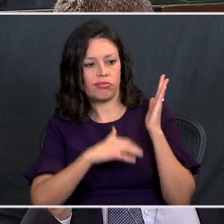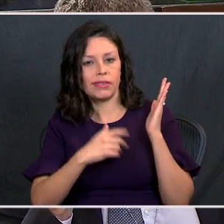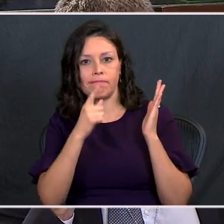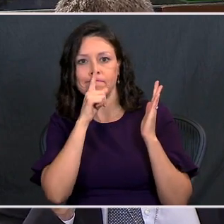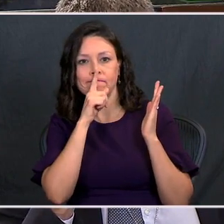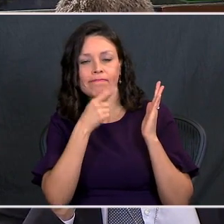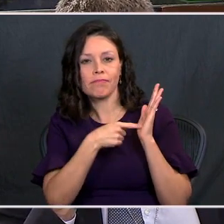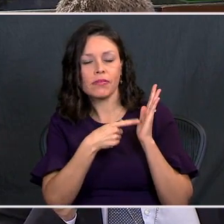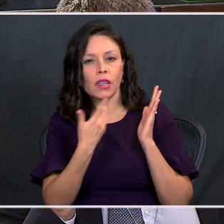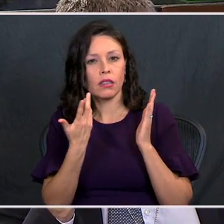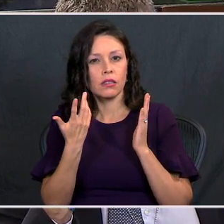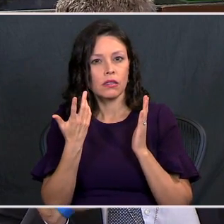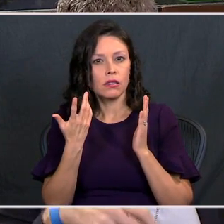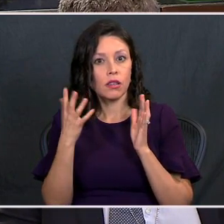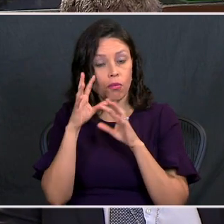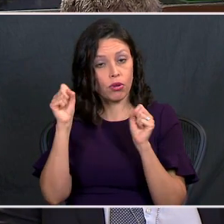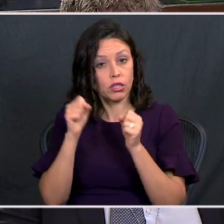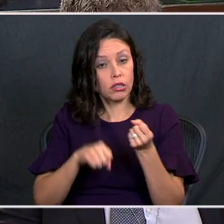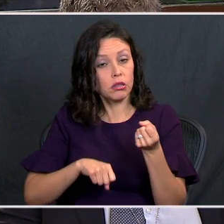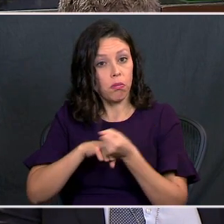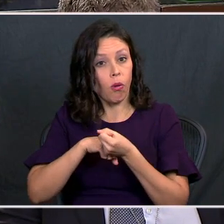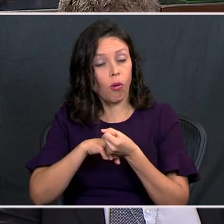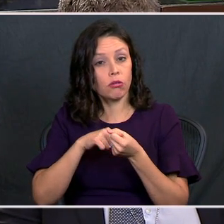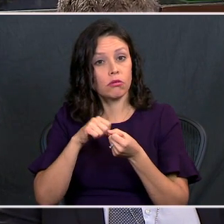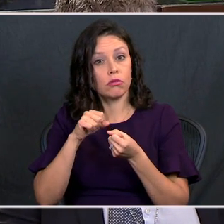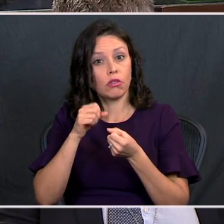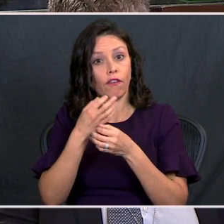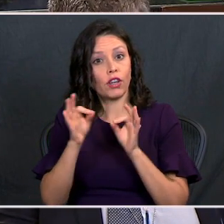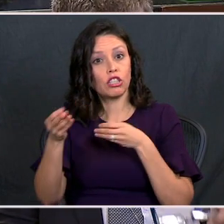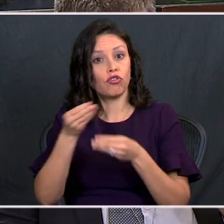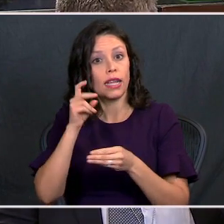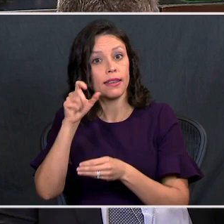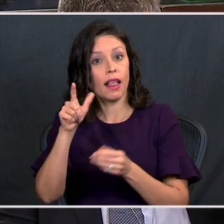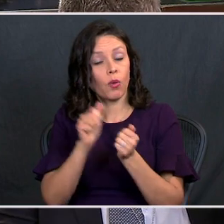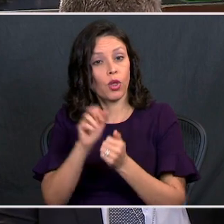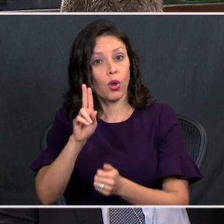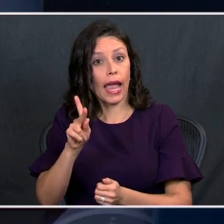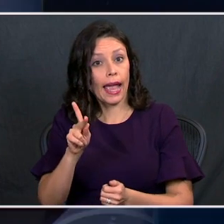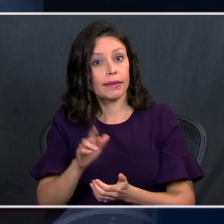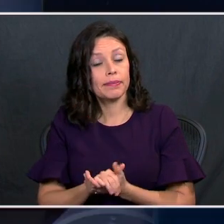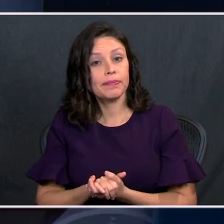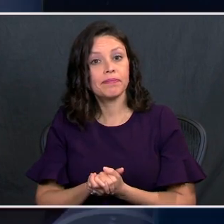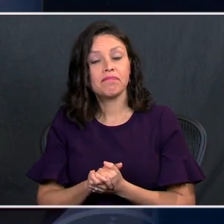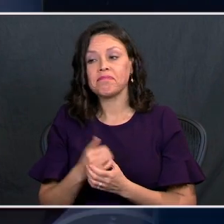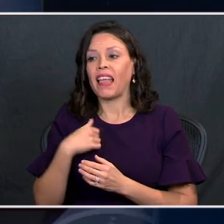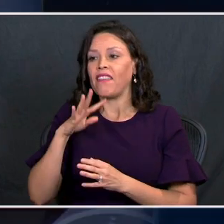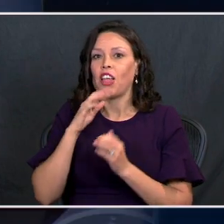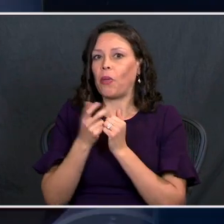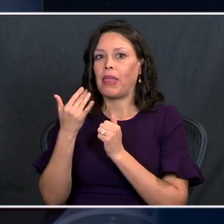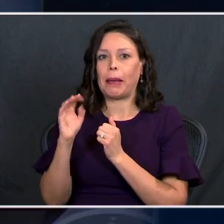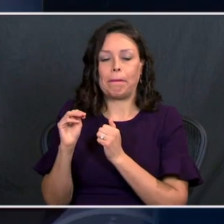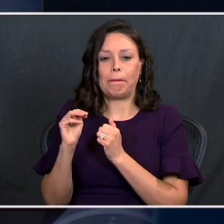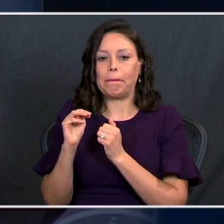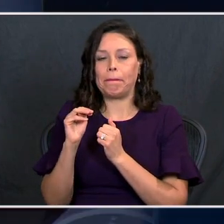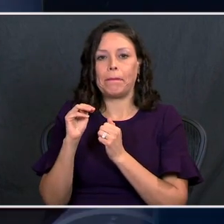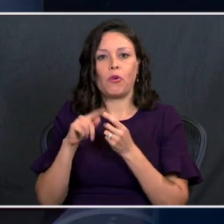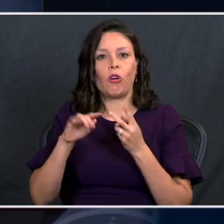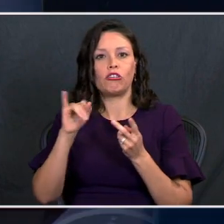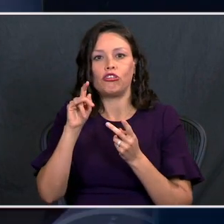Does the President support the free trade deal with the UK? Ms. Psaki: I haven't talked to him or Jake Sullivan about that.